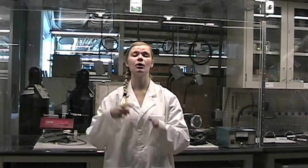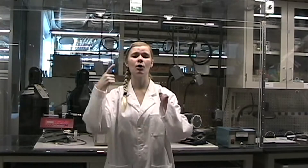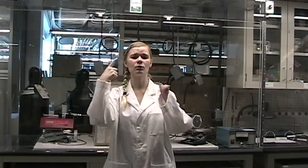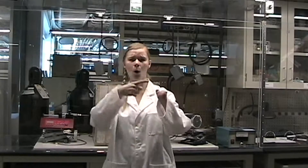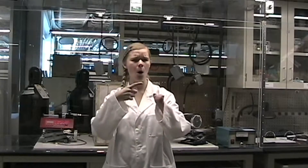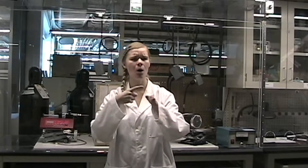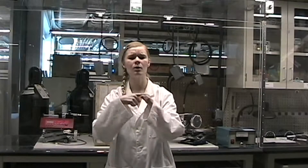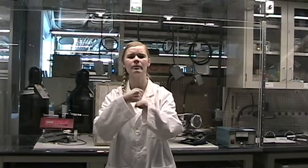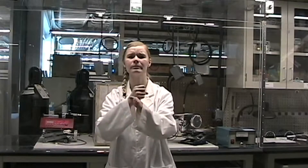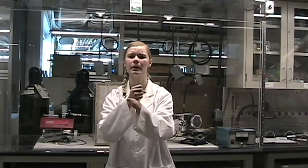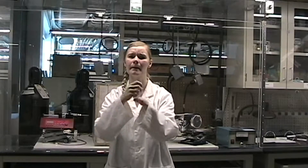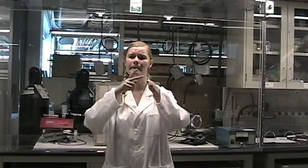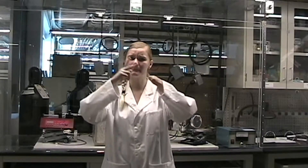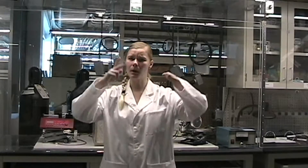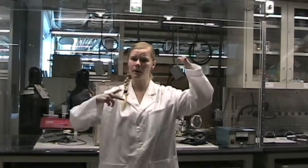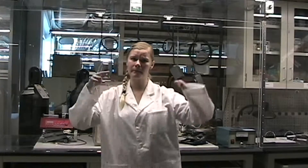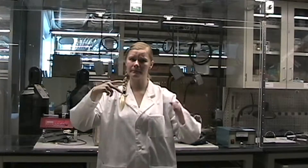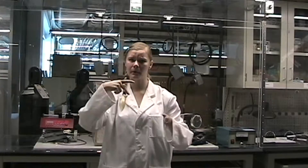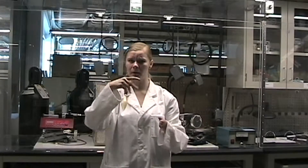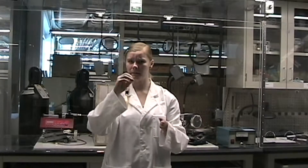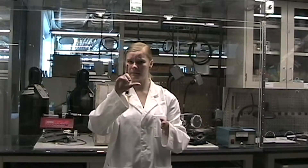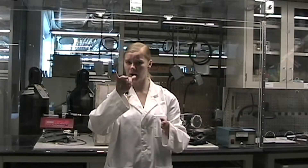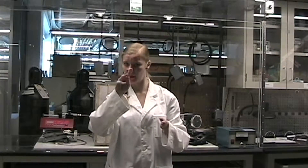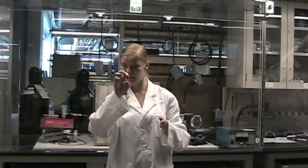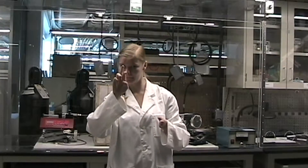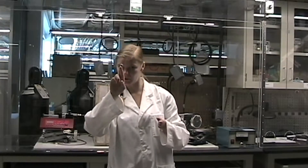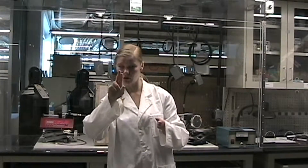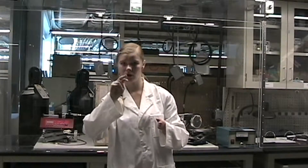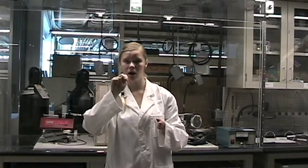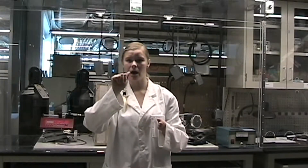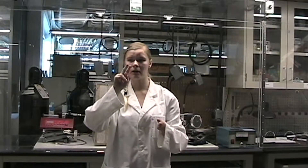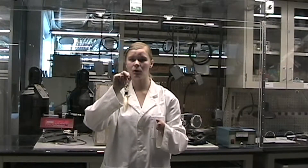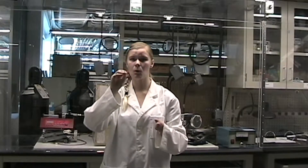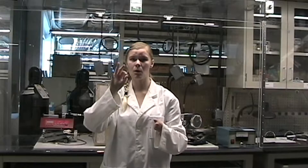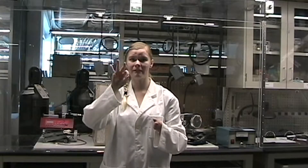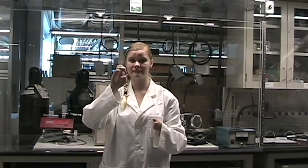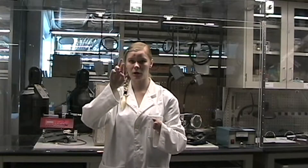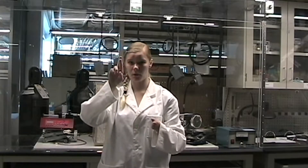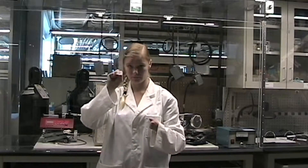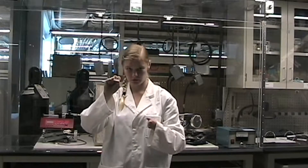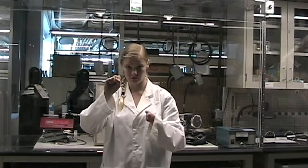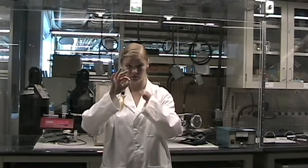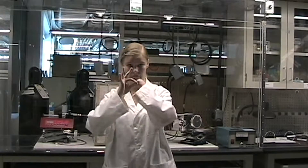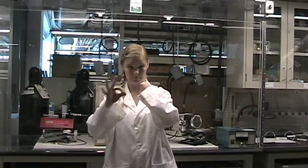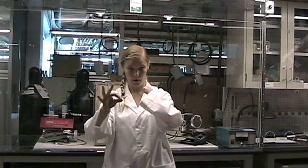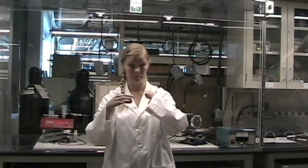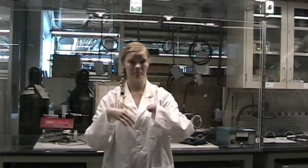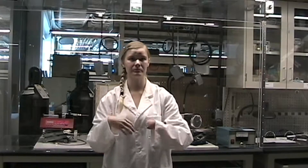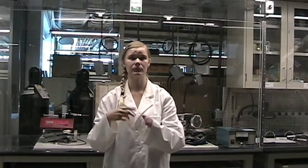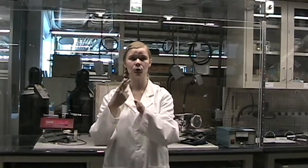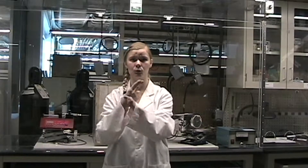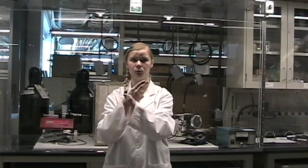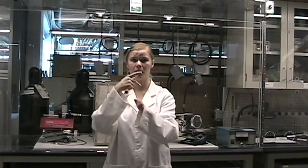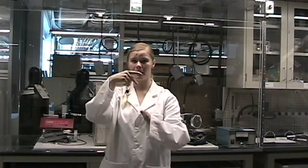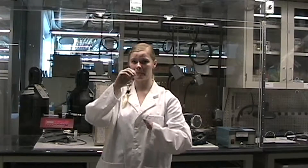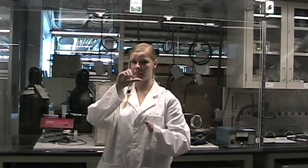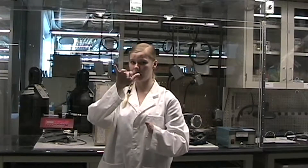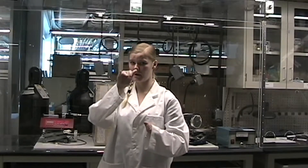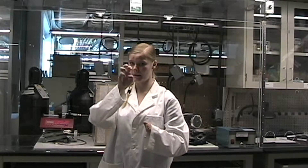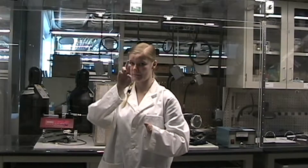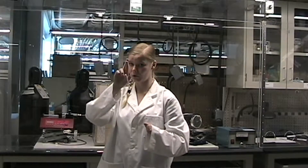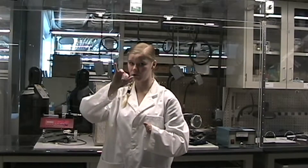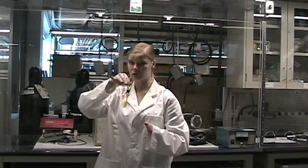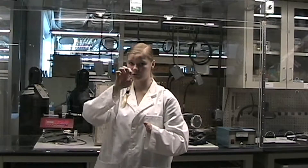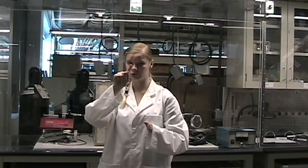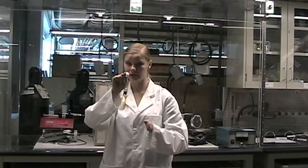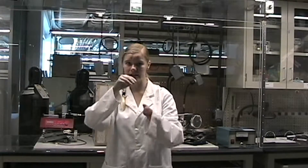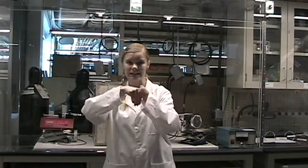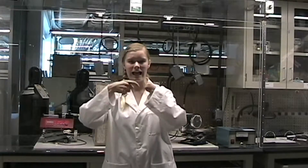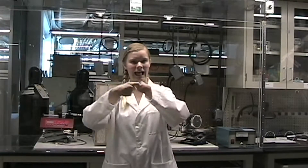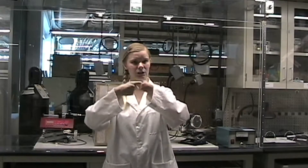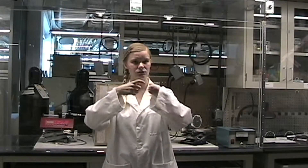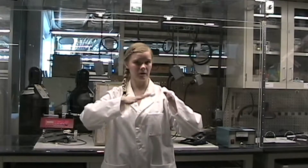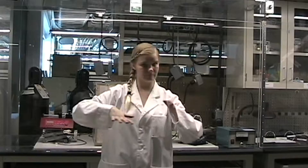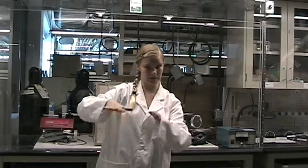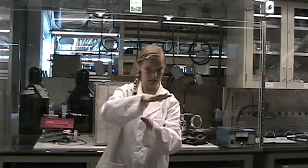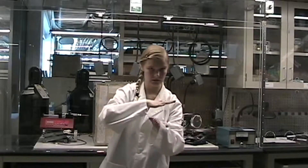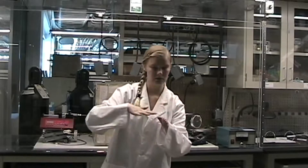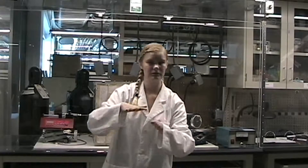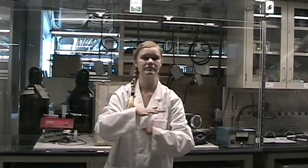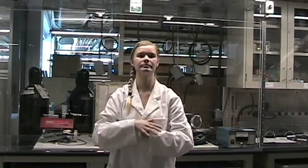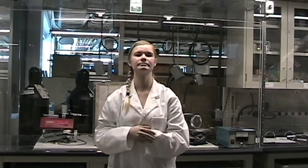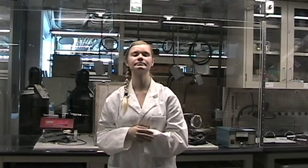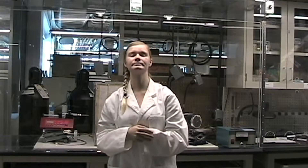The goal is to make polymer nanofibers by using a polymer jet in an electrical field.